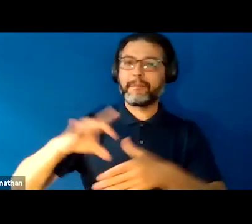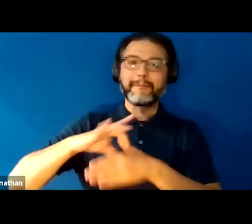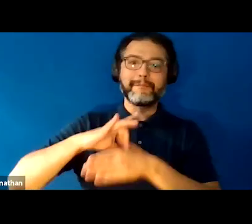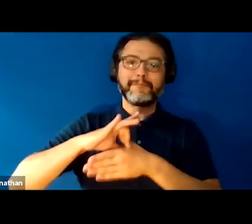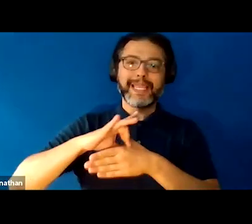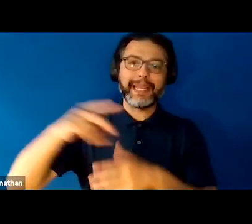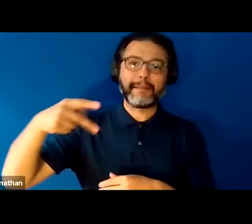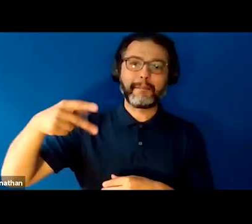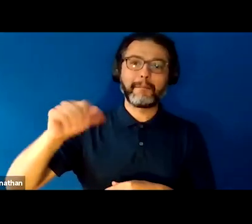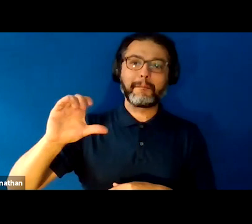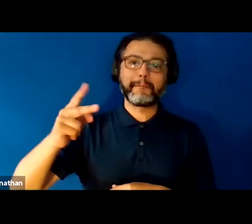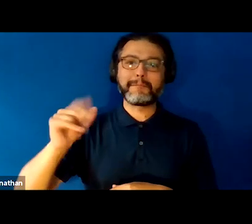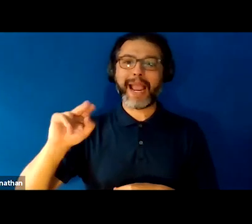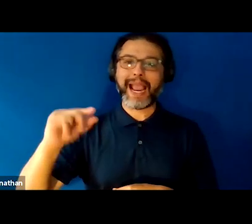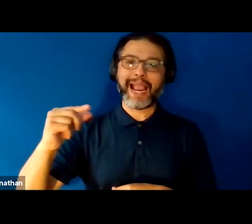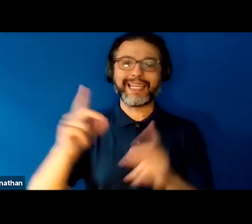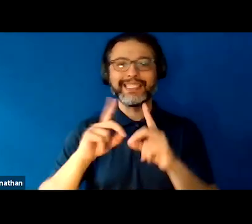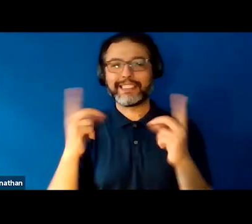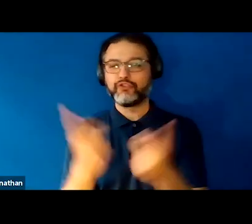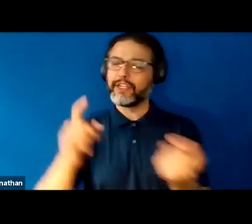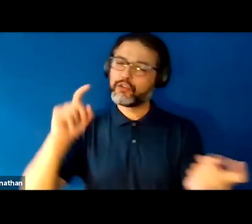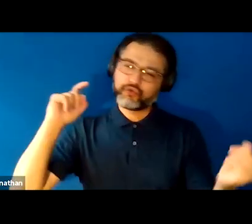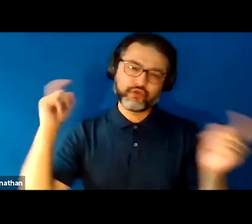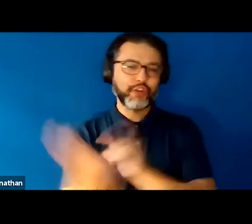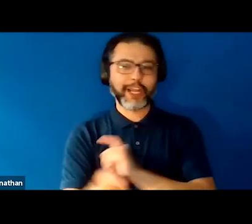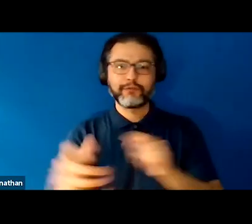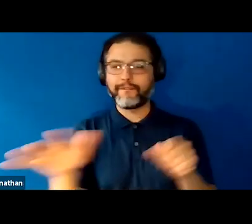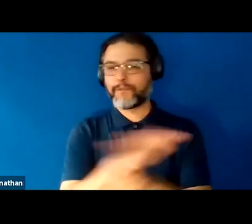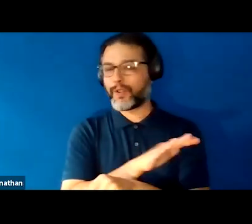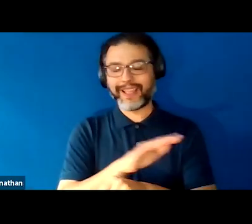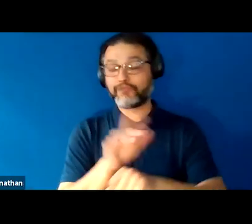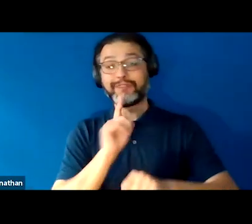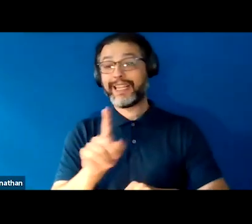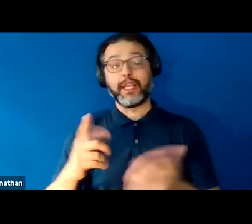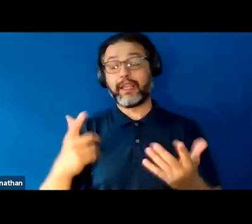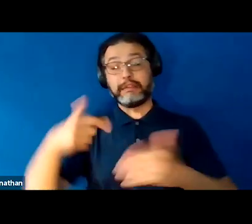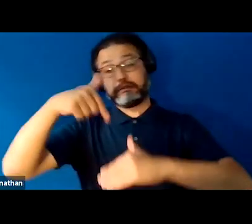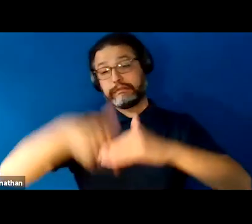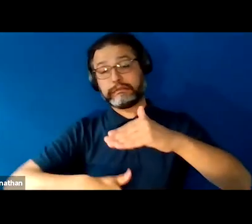It’s now being completely re-imagined. And that's another lecture, and another time, and Derek touched on it well.